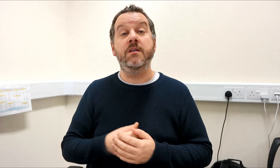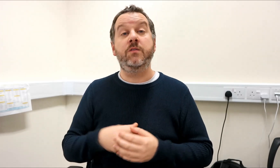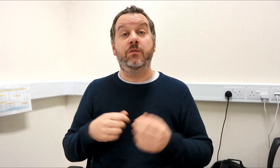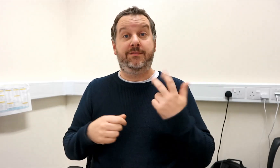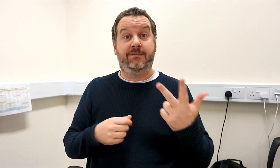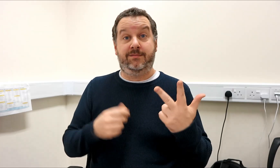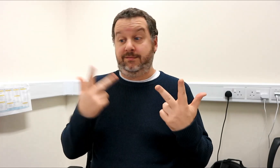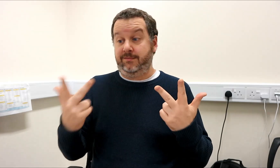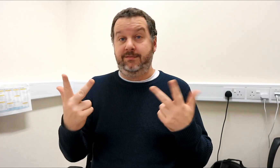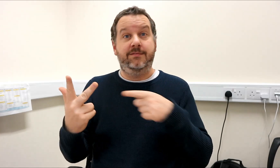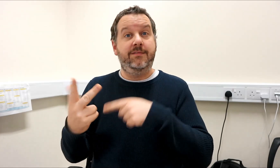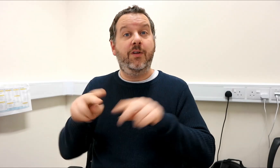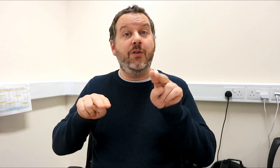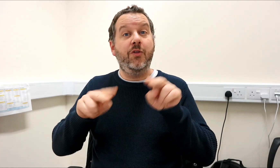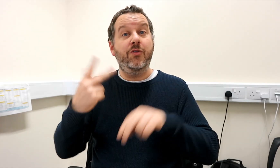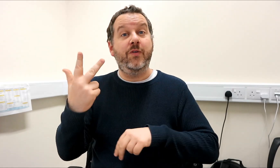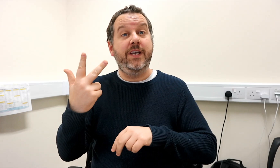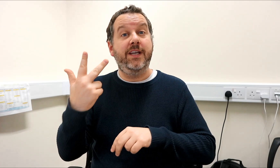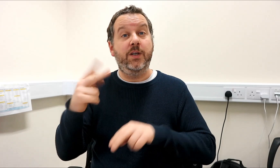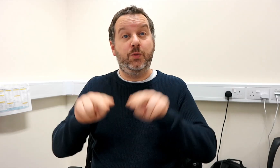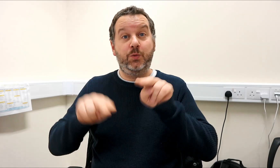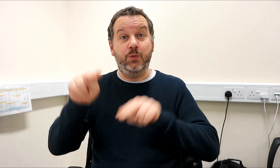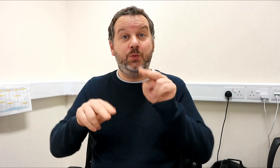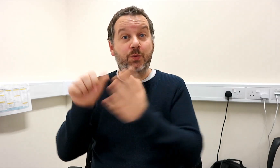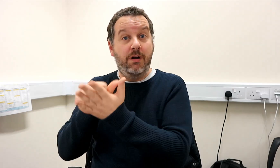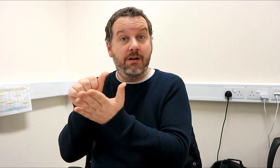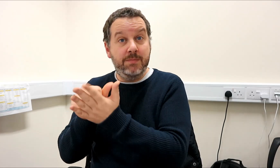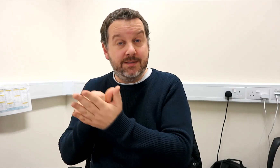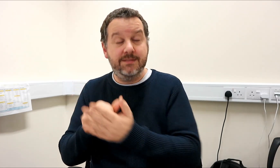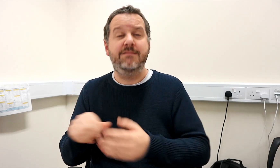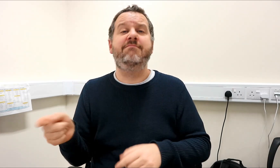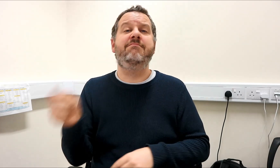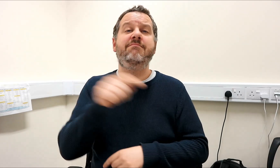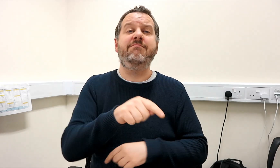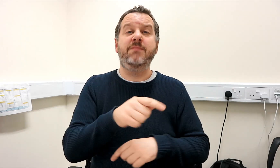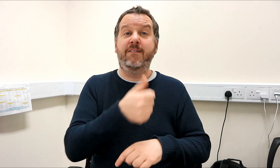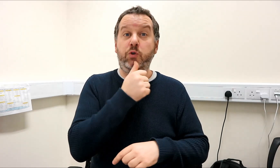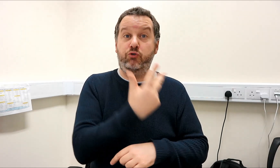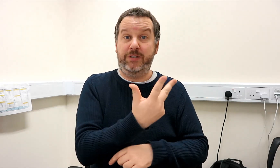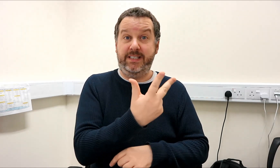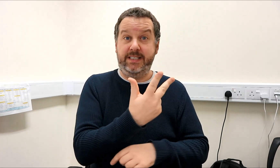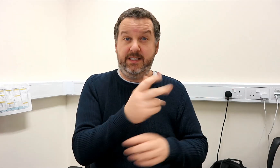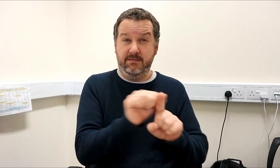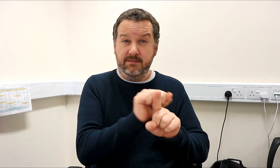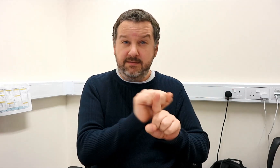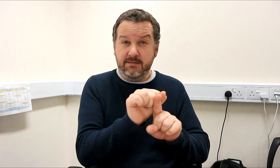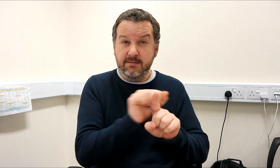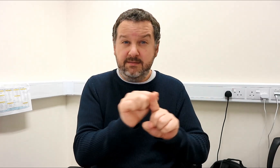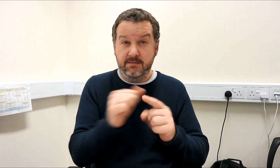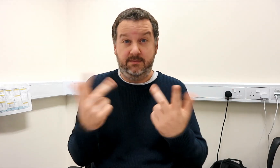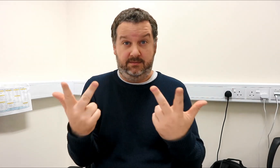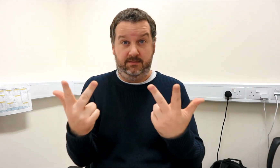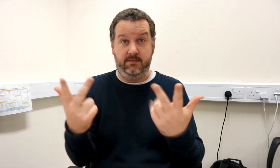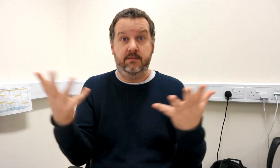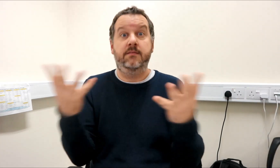The three new documents, along with revised versions of the three papers presented at the National Forum,